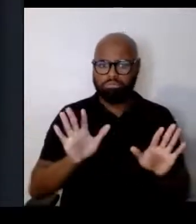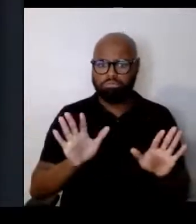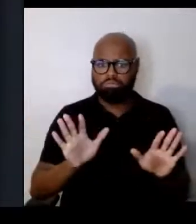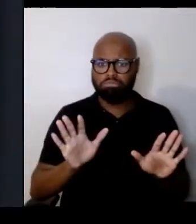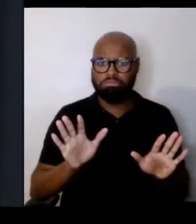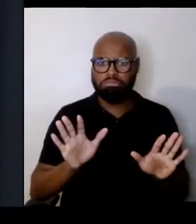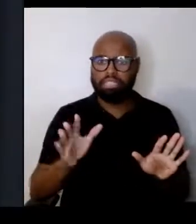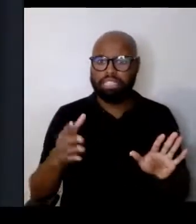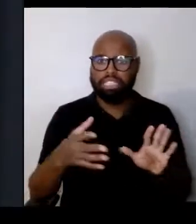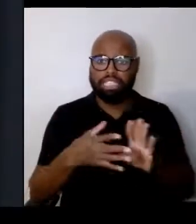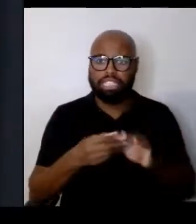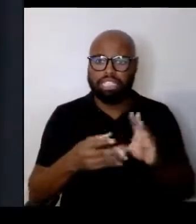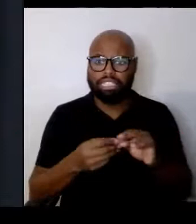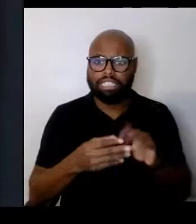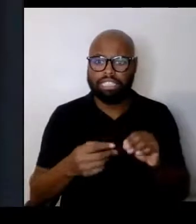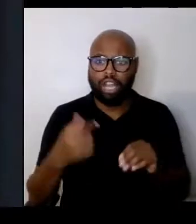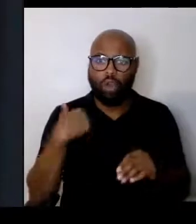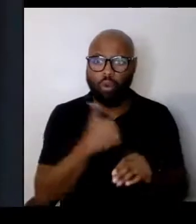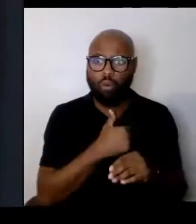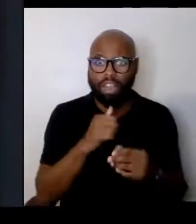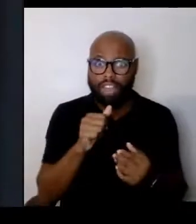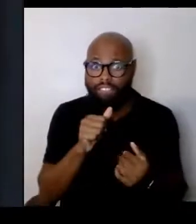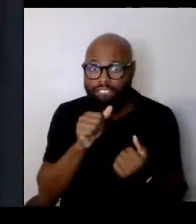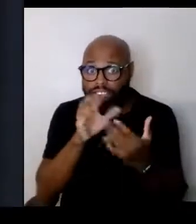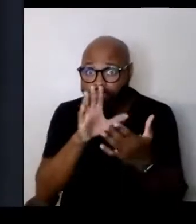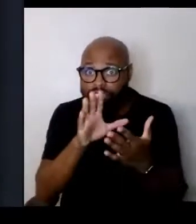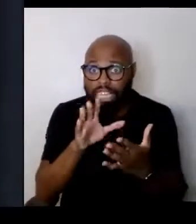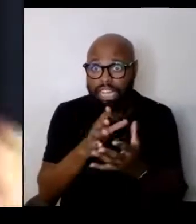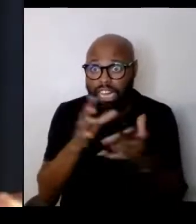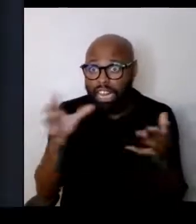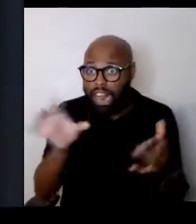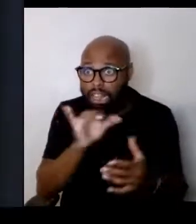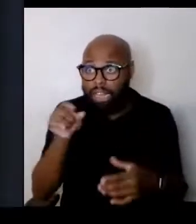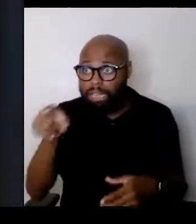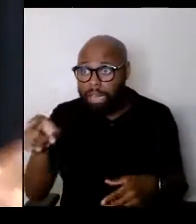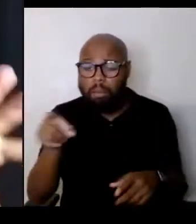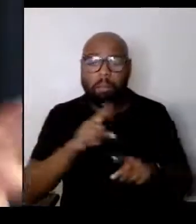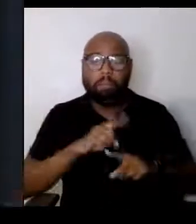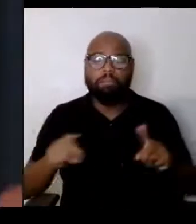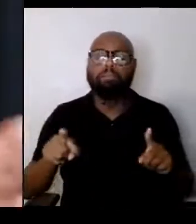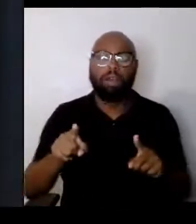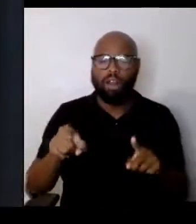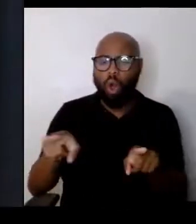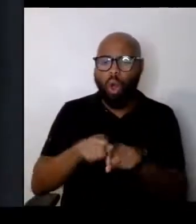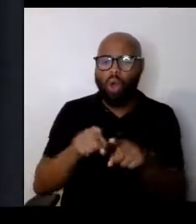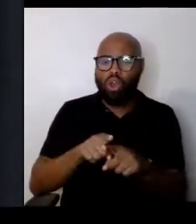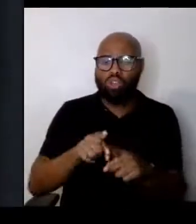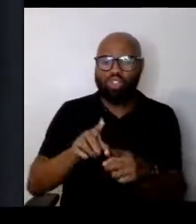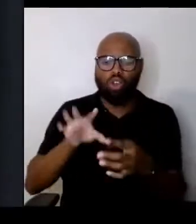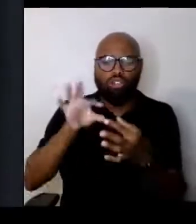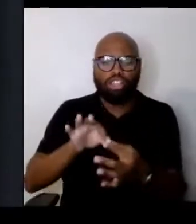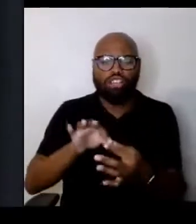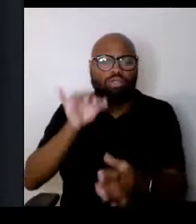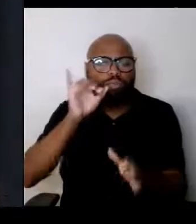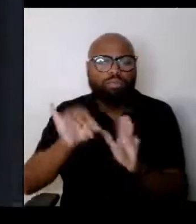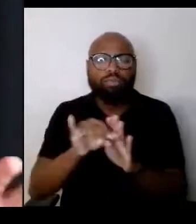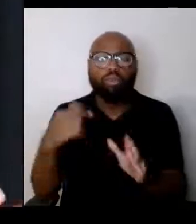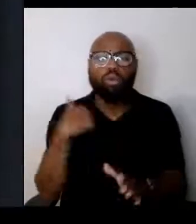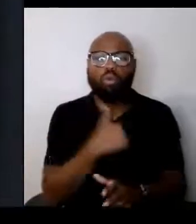we have faced as much as they have. But it's also part of their identity, we have lived this, so I wanna challenge